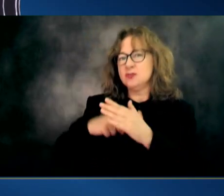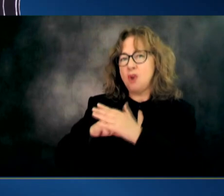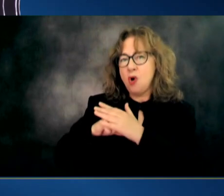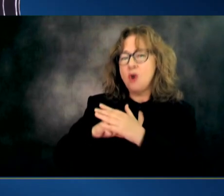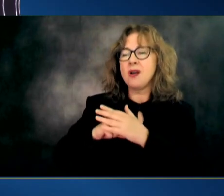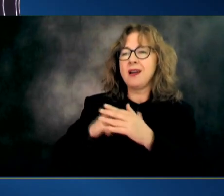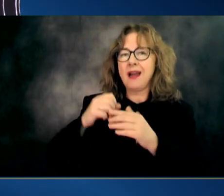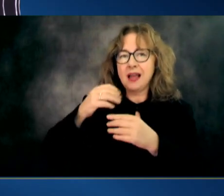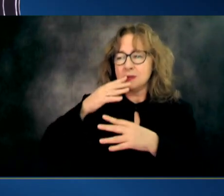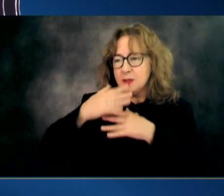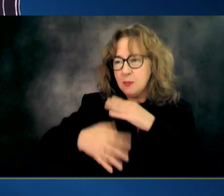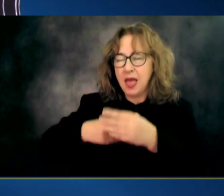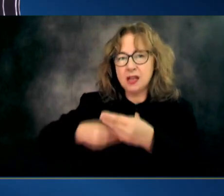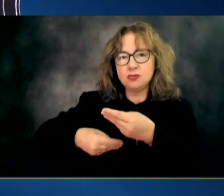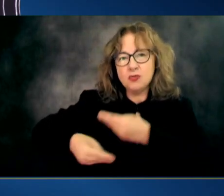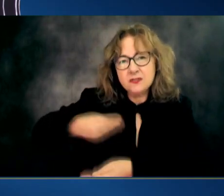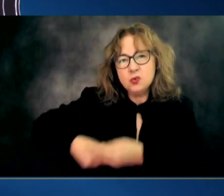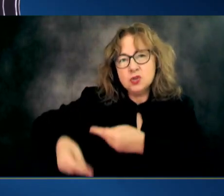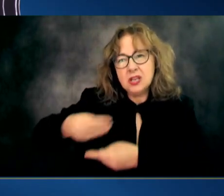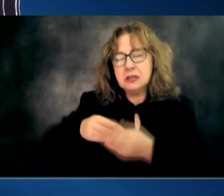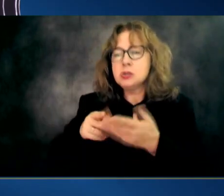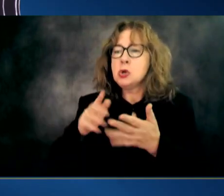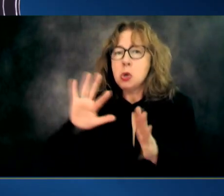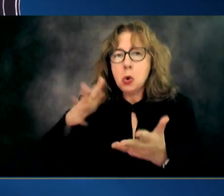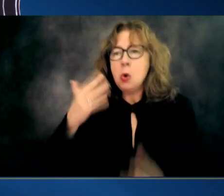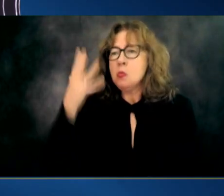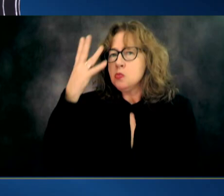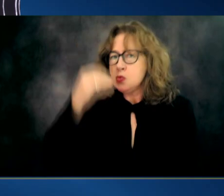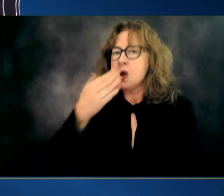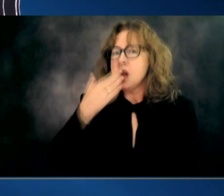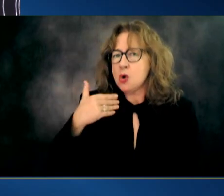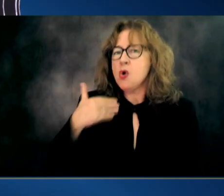and you've been doing pretty good. "But now I feel like we can take